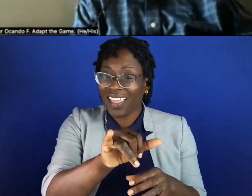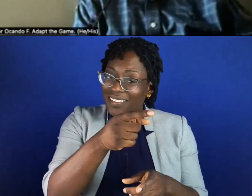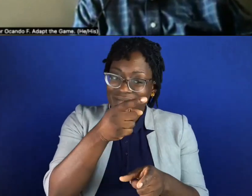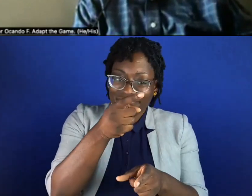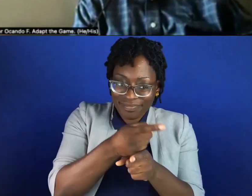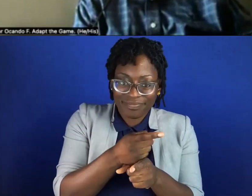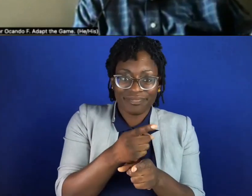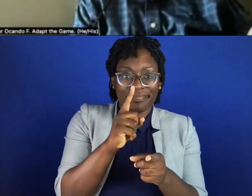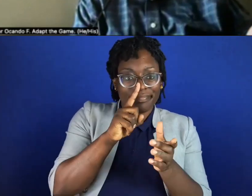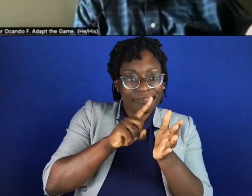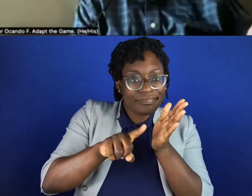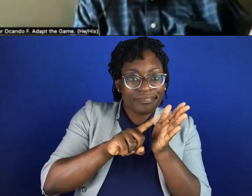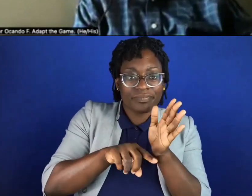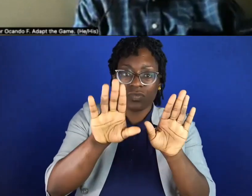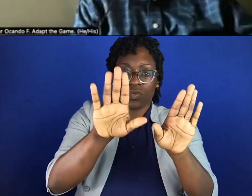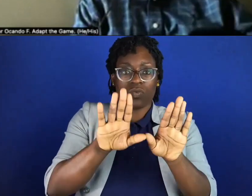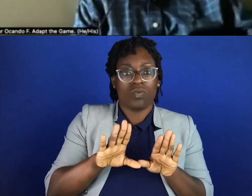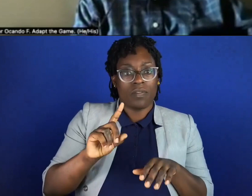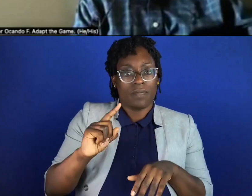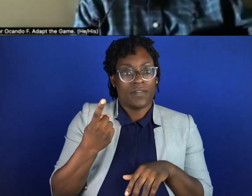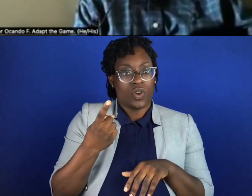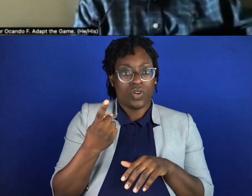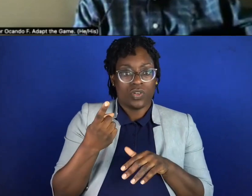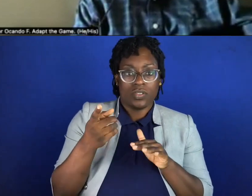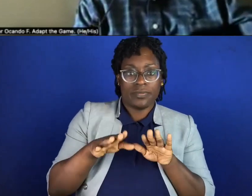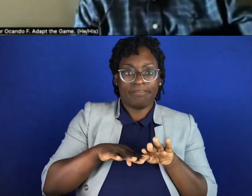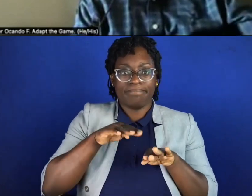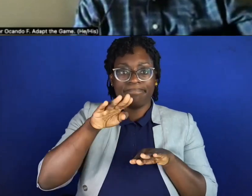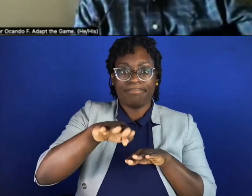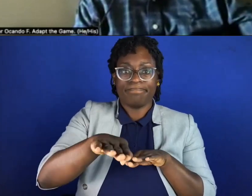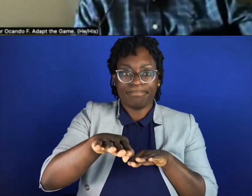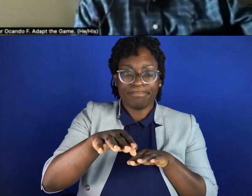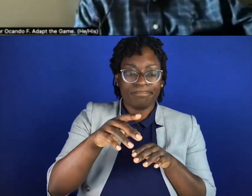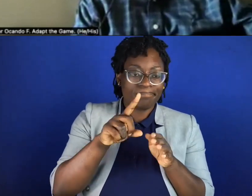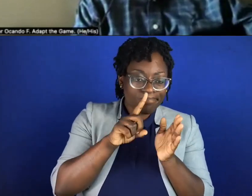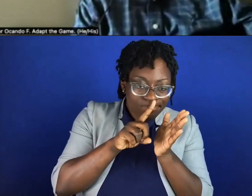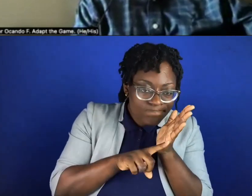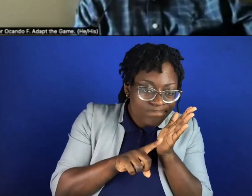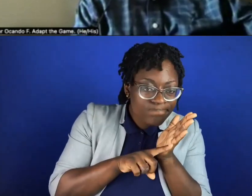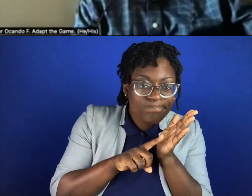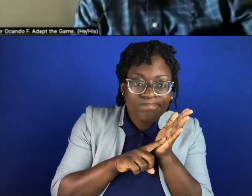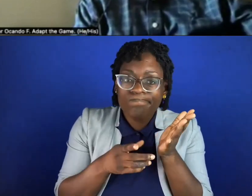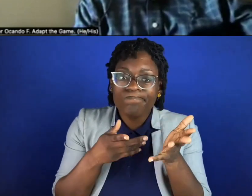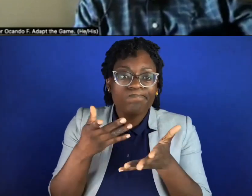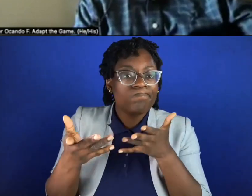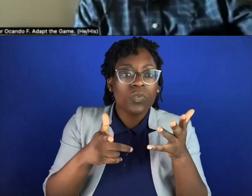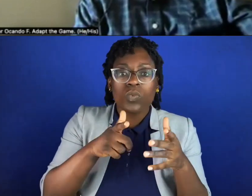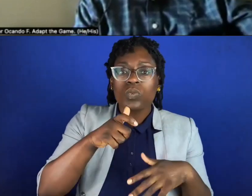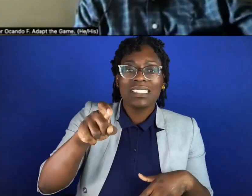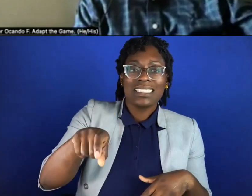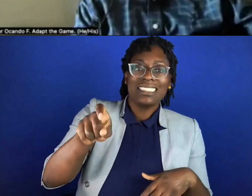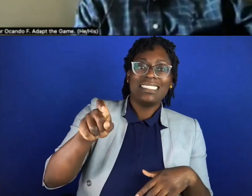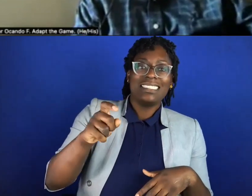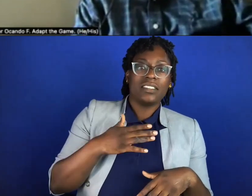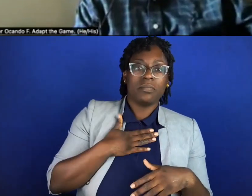be a great first step to figure out who else needs this exactly what you shared and sometimes